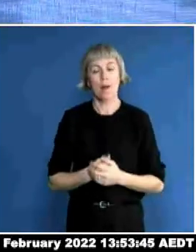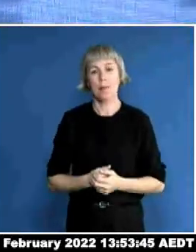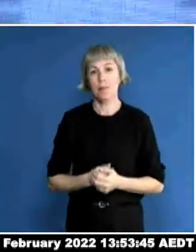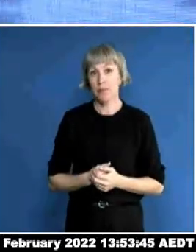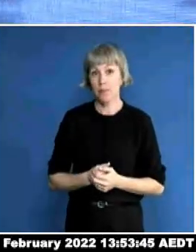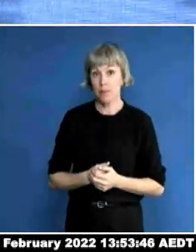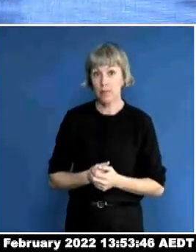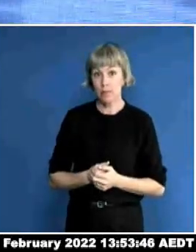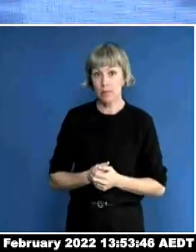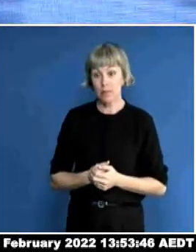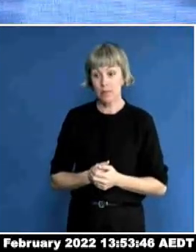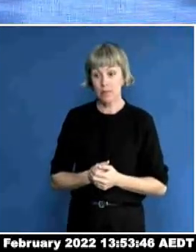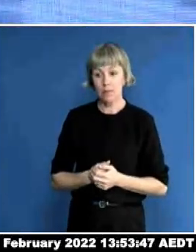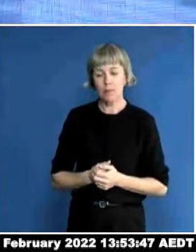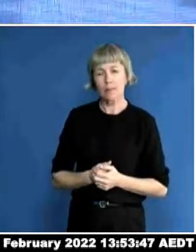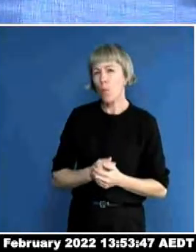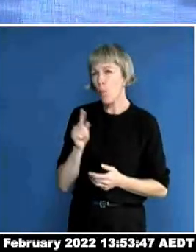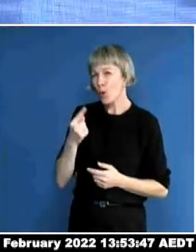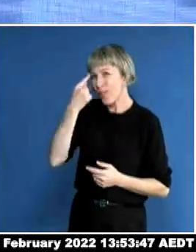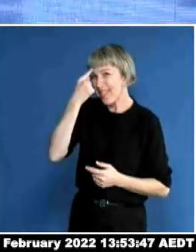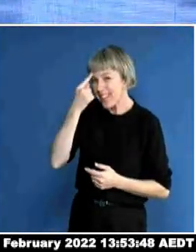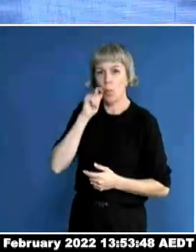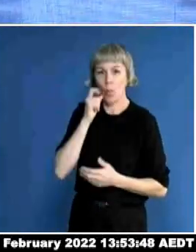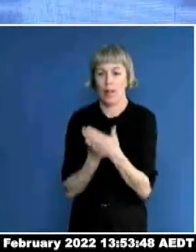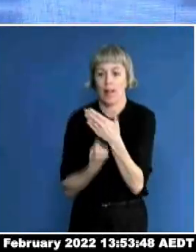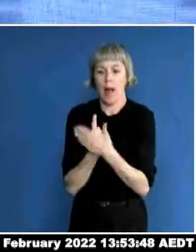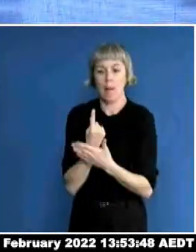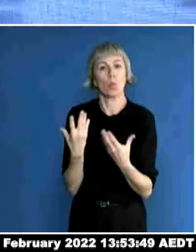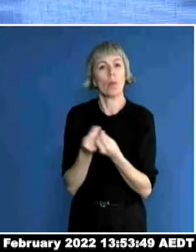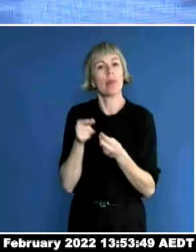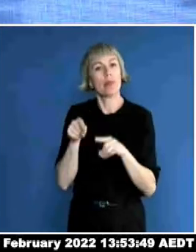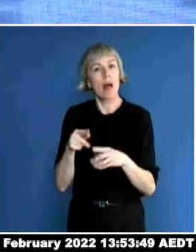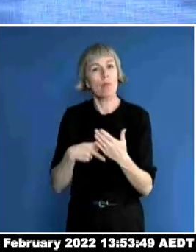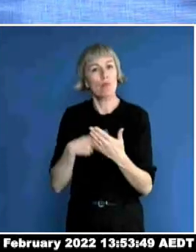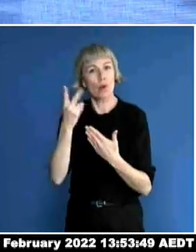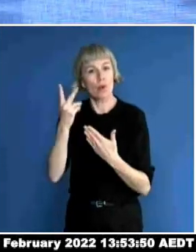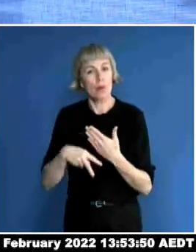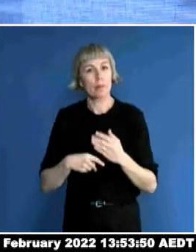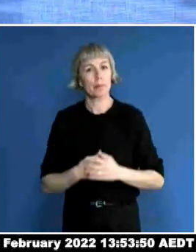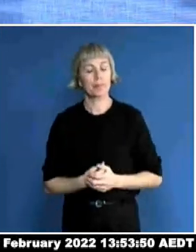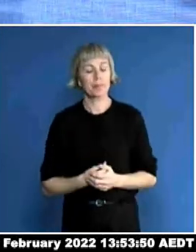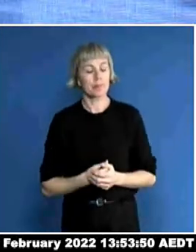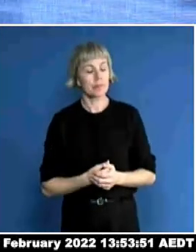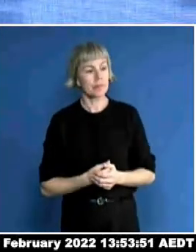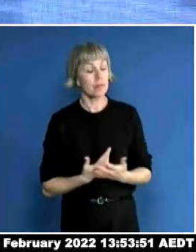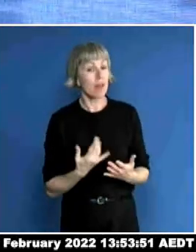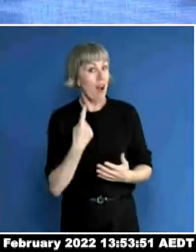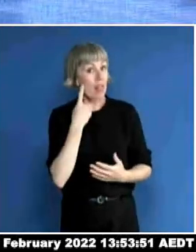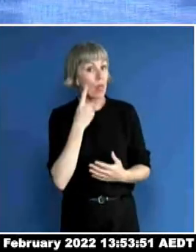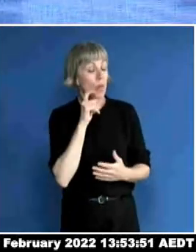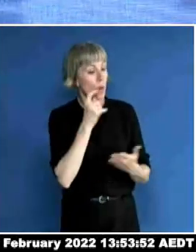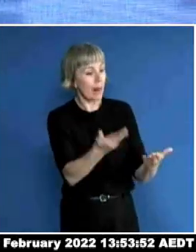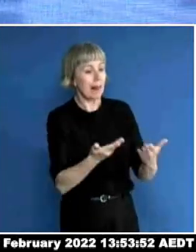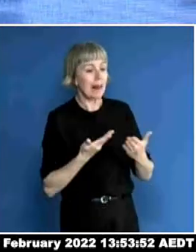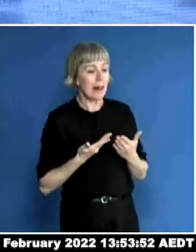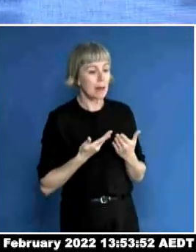I expected to have the opportunity to develop my skills and have training to have a